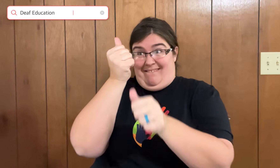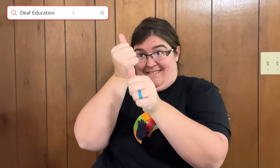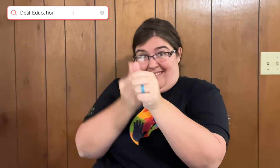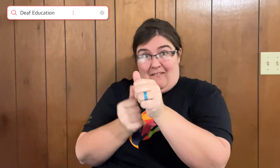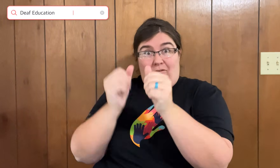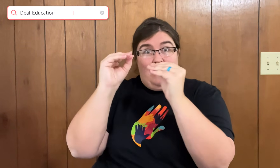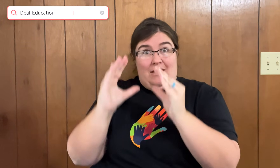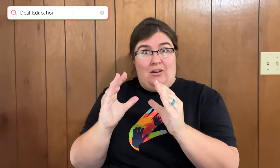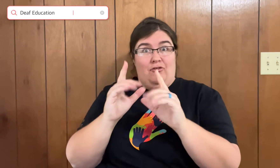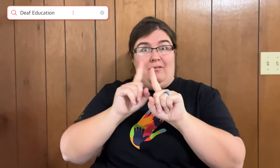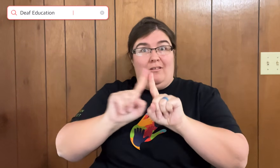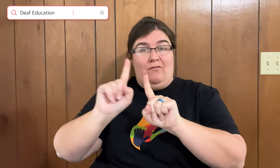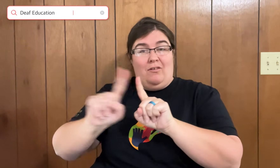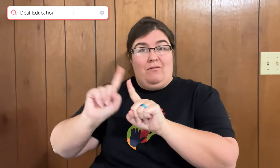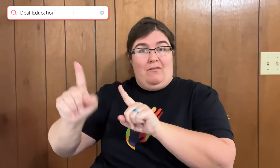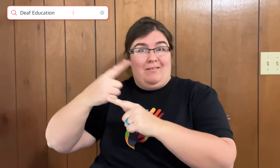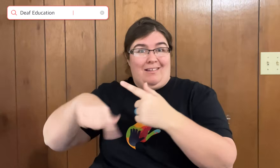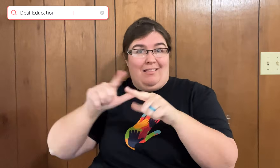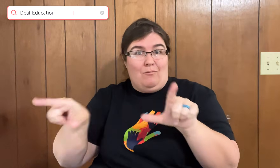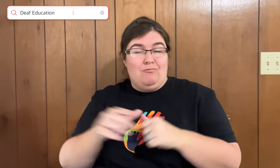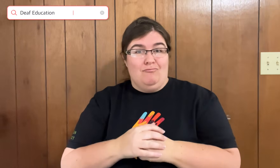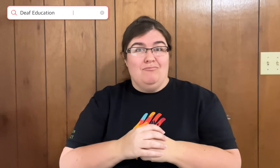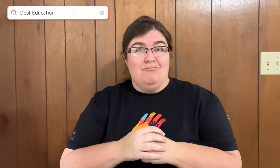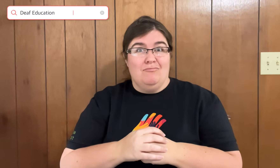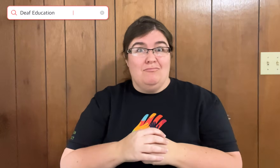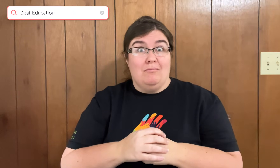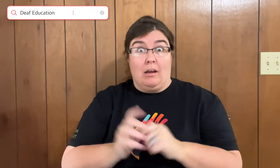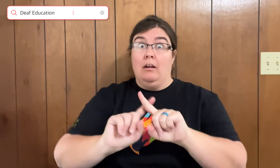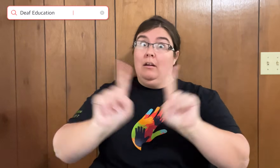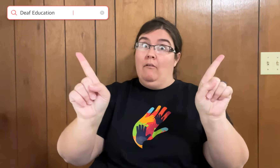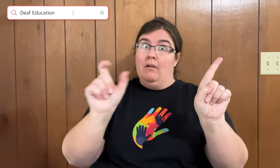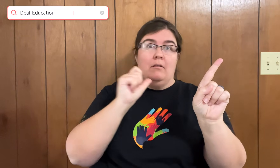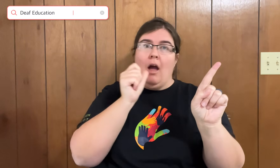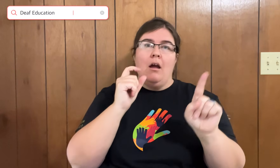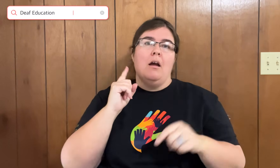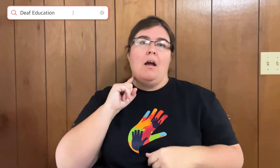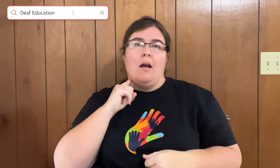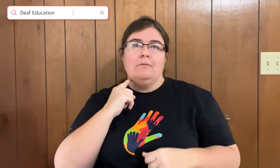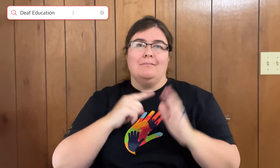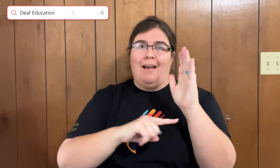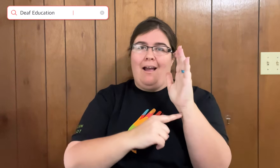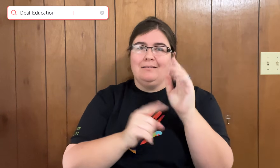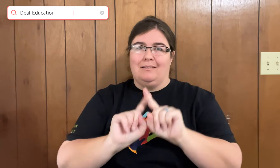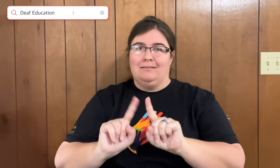every teacher knows a different sign language. I'm talking different sign languages,